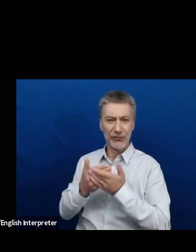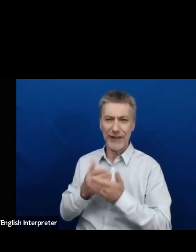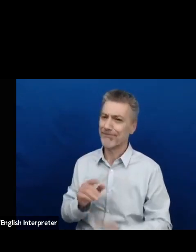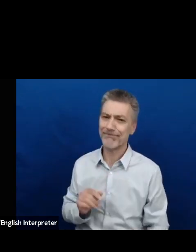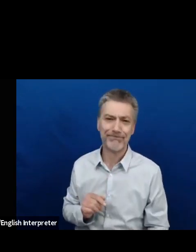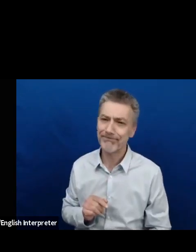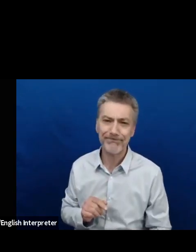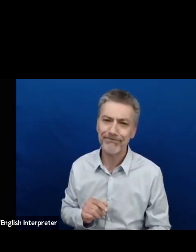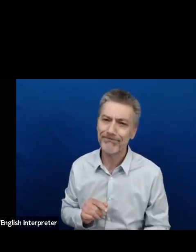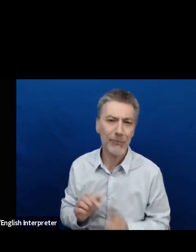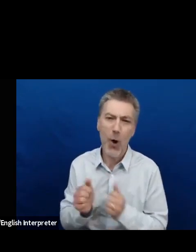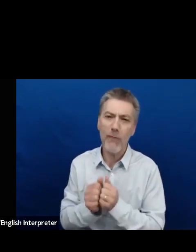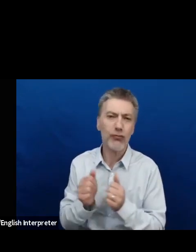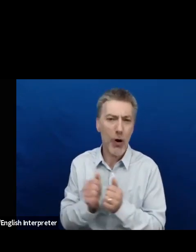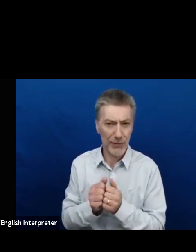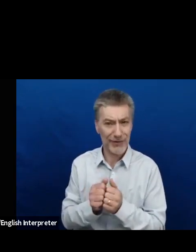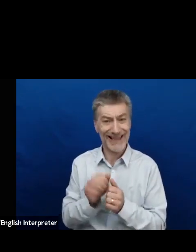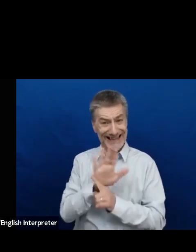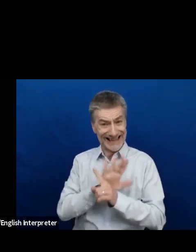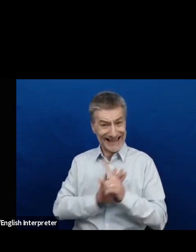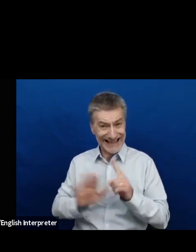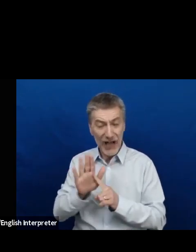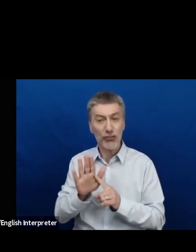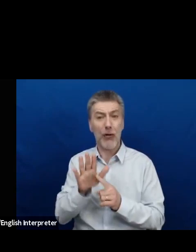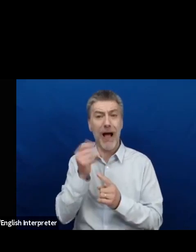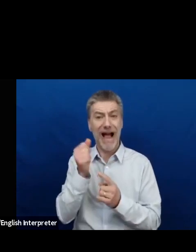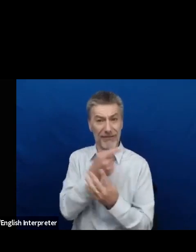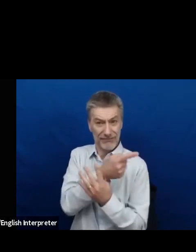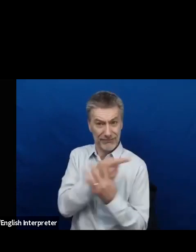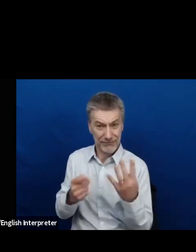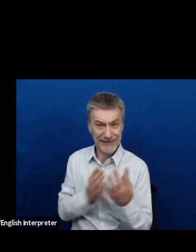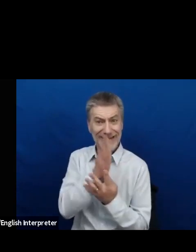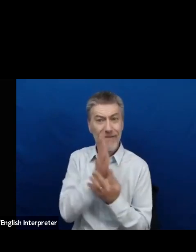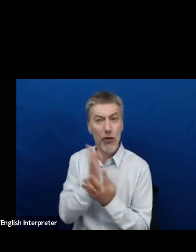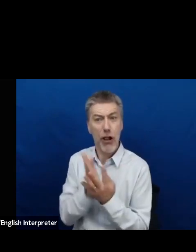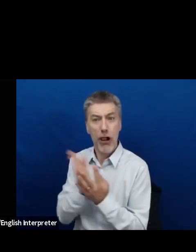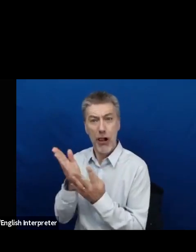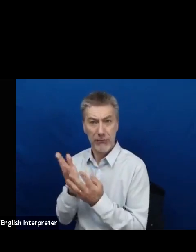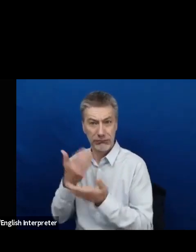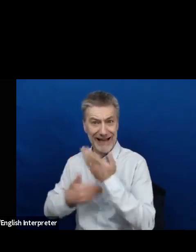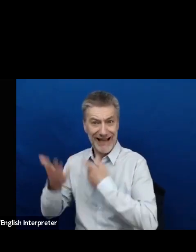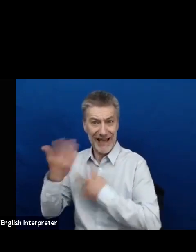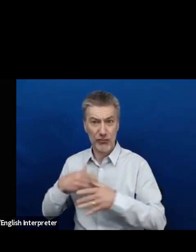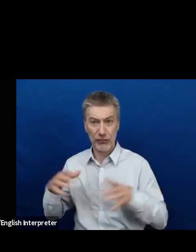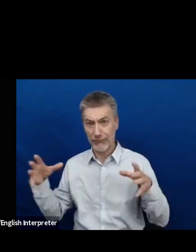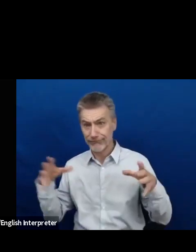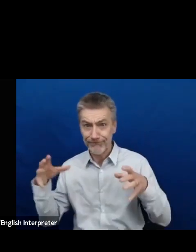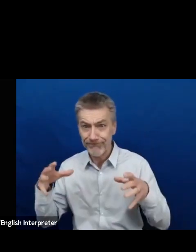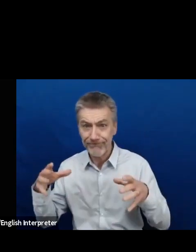of the kingdom of England with Ireland was following the